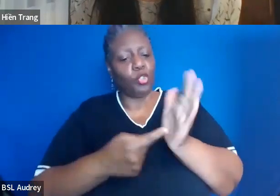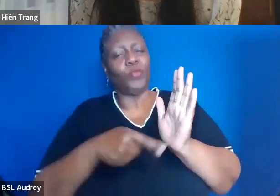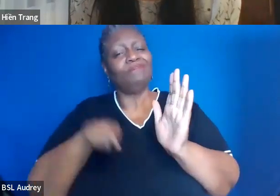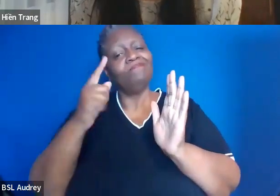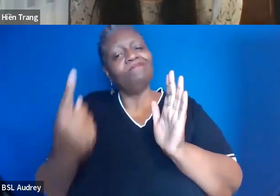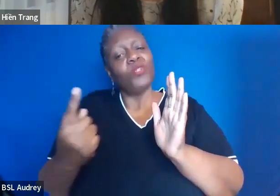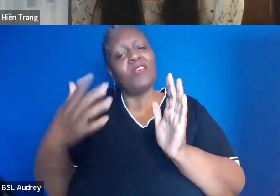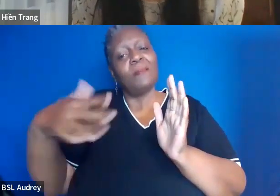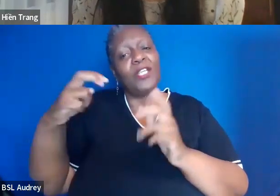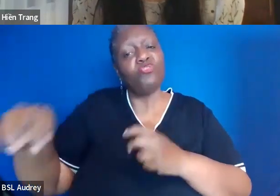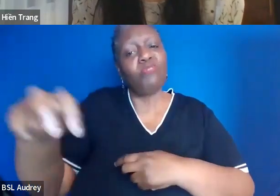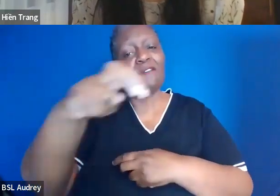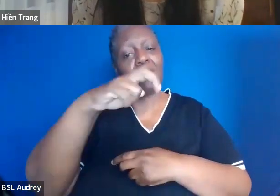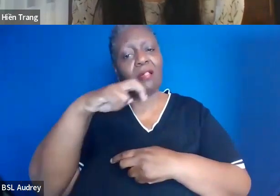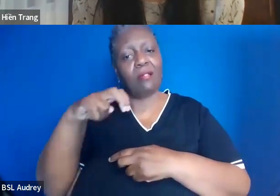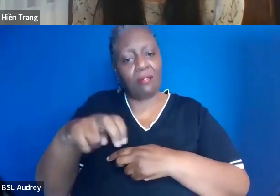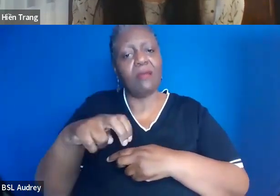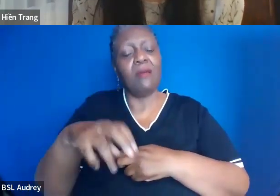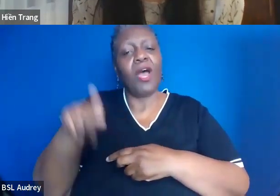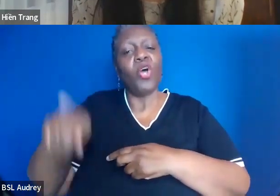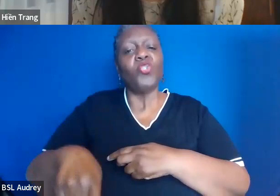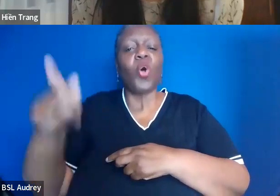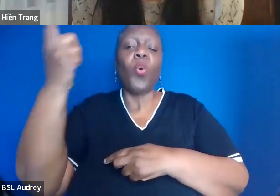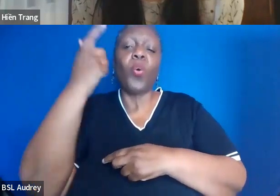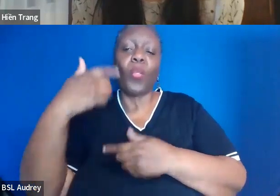um that bag the moonlit bag that's heavy with poems is actually